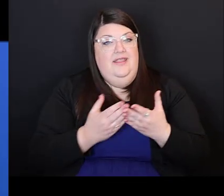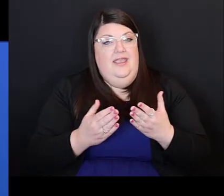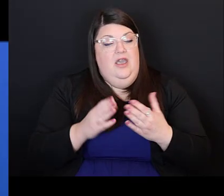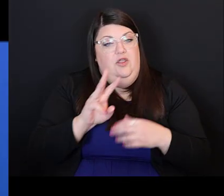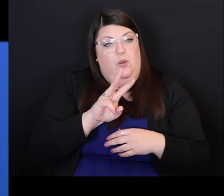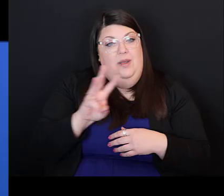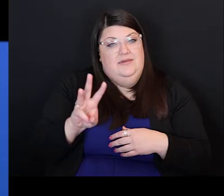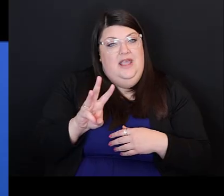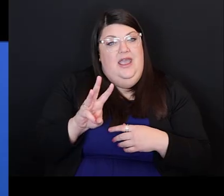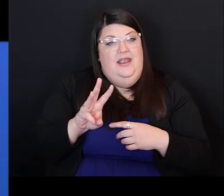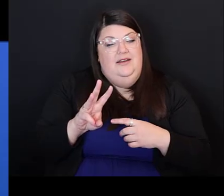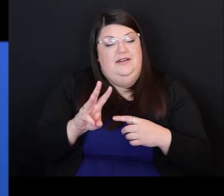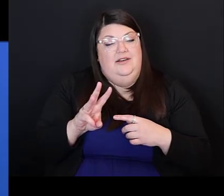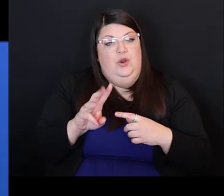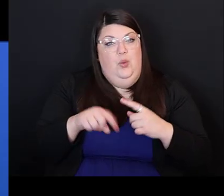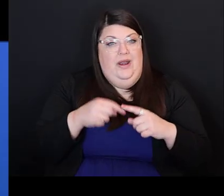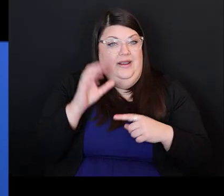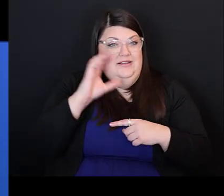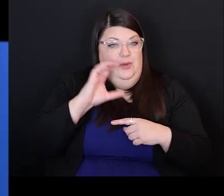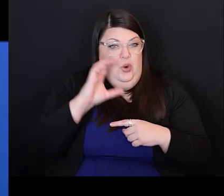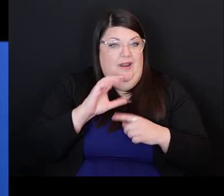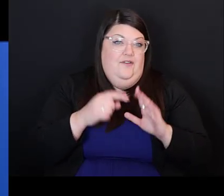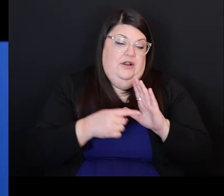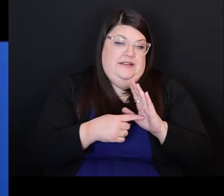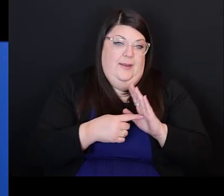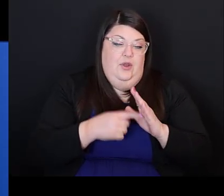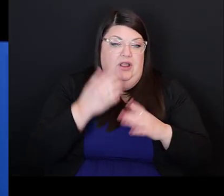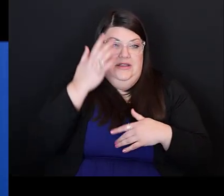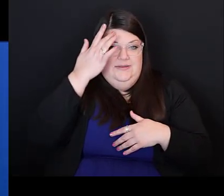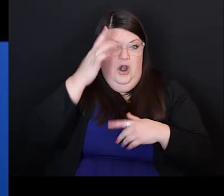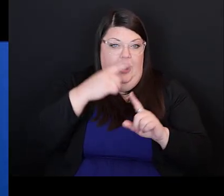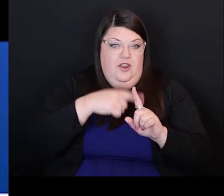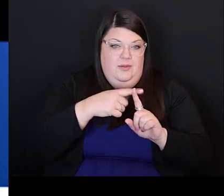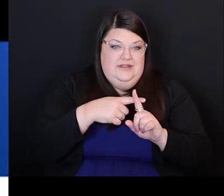An important thing that is listed on the website when exploring for example a